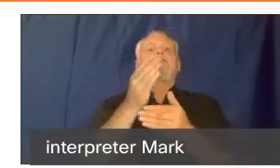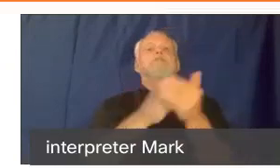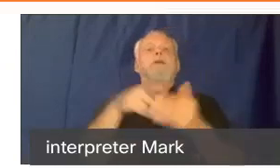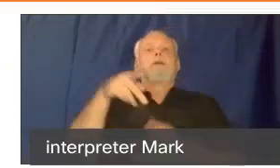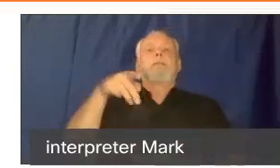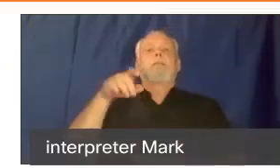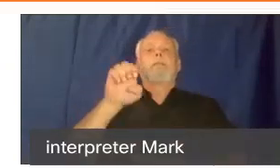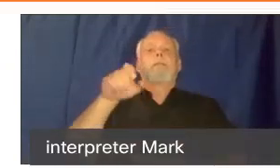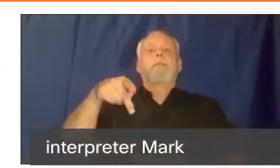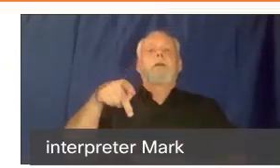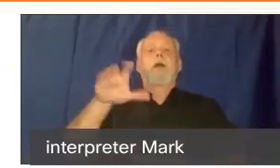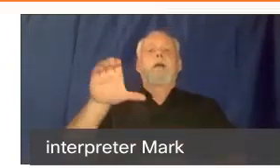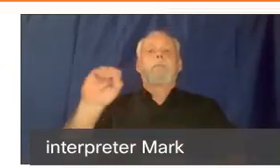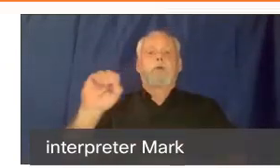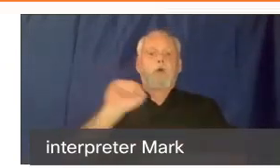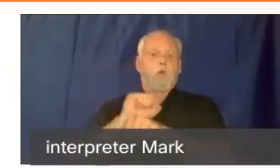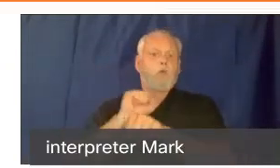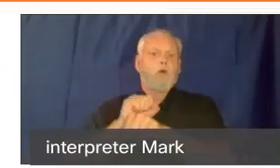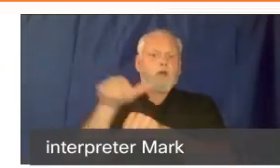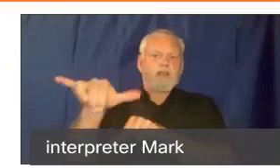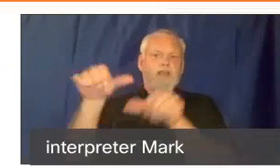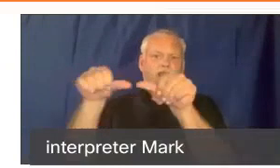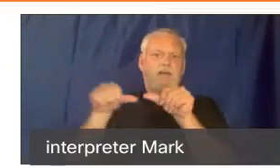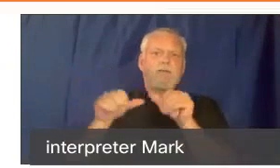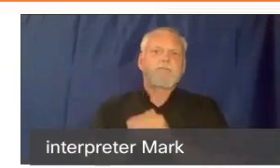And so as tonight, that's the plan.